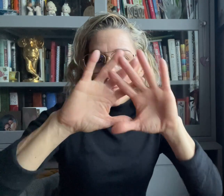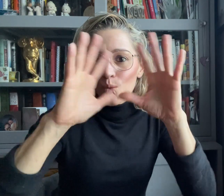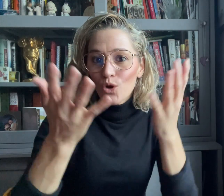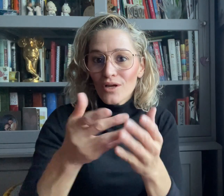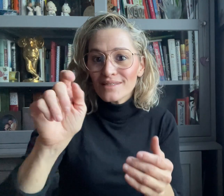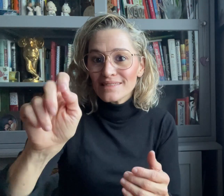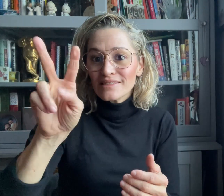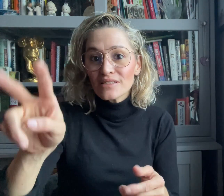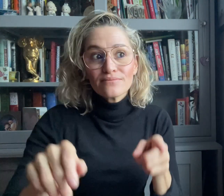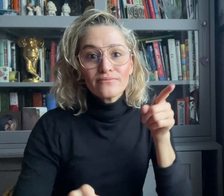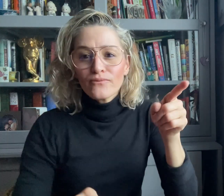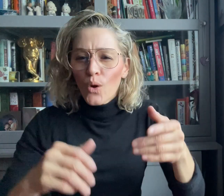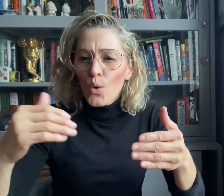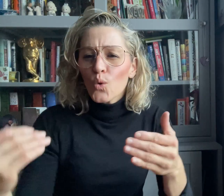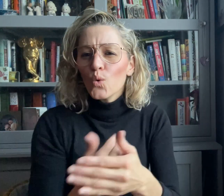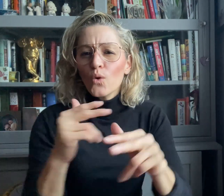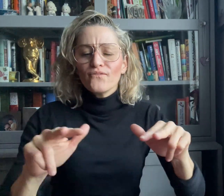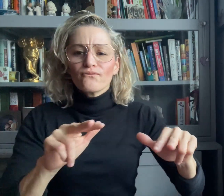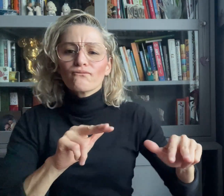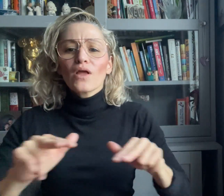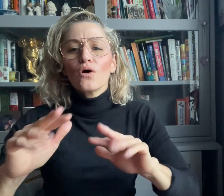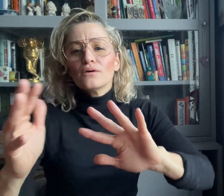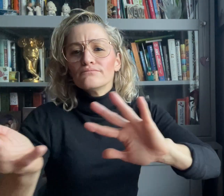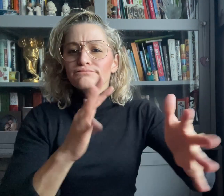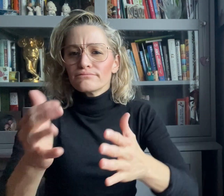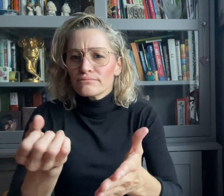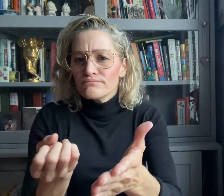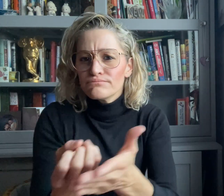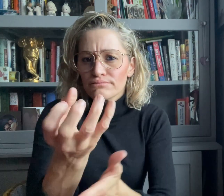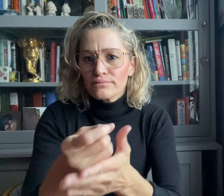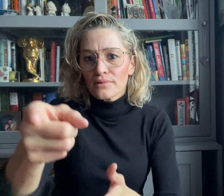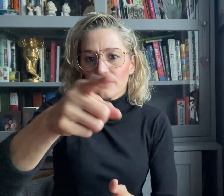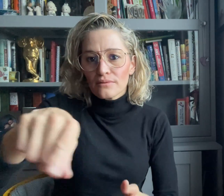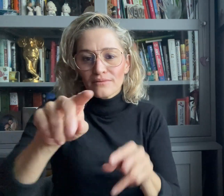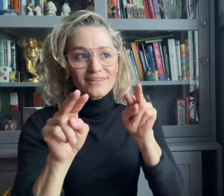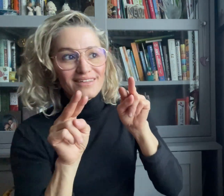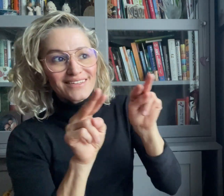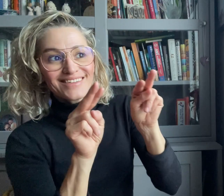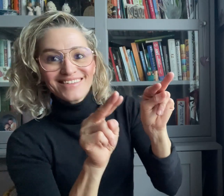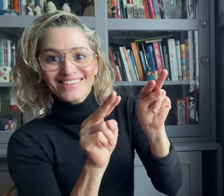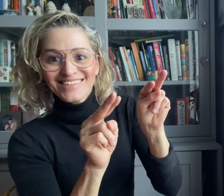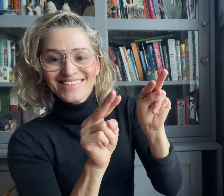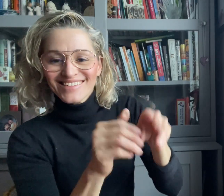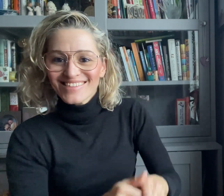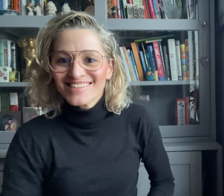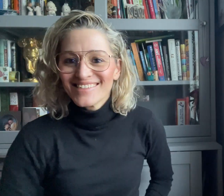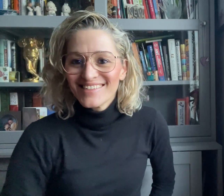H3 World TV to get new video updates!